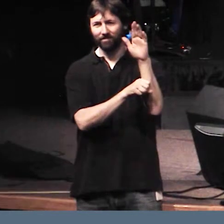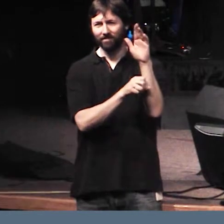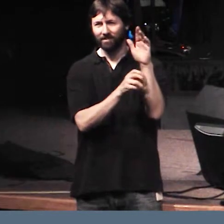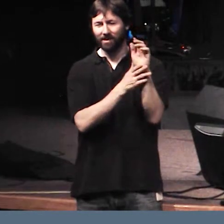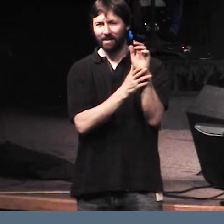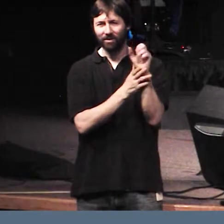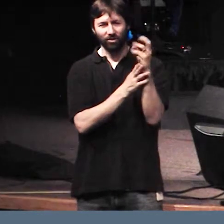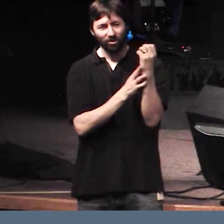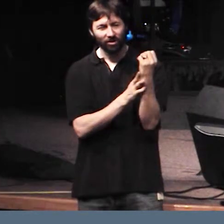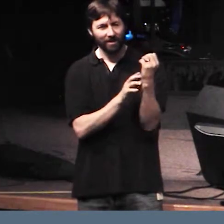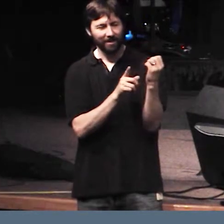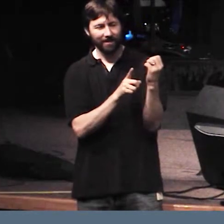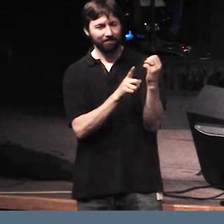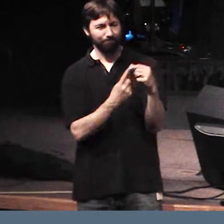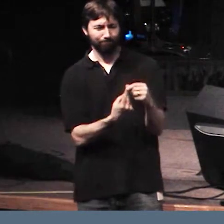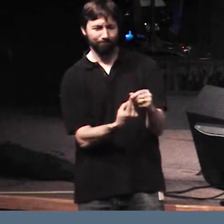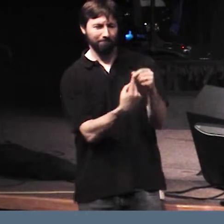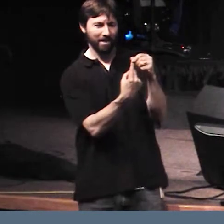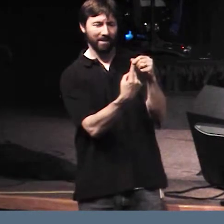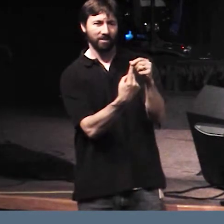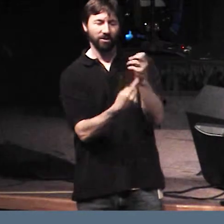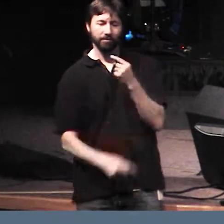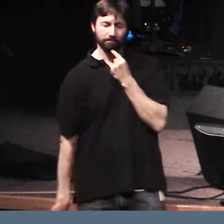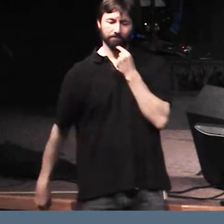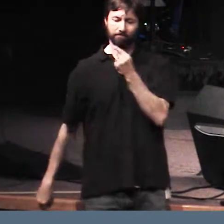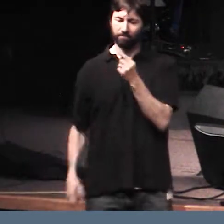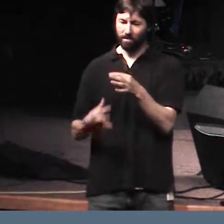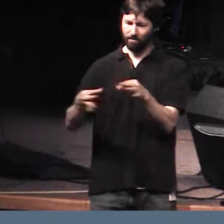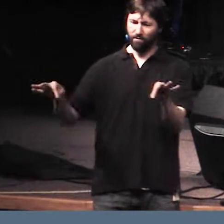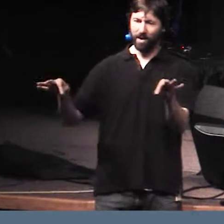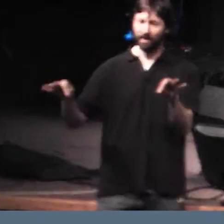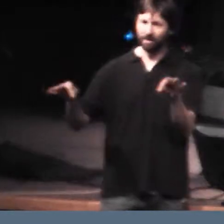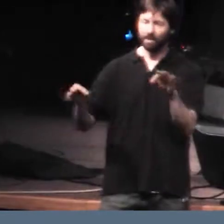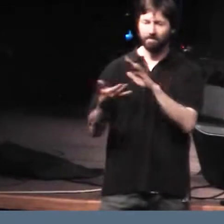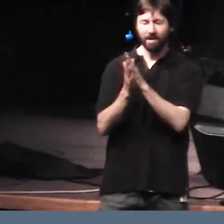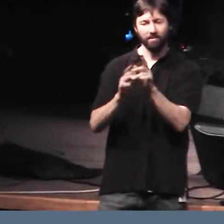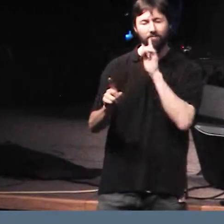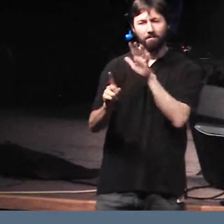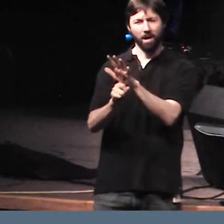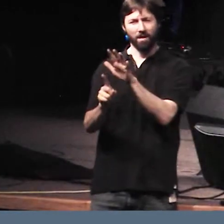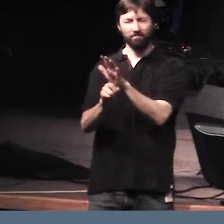Ruth actually she utters at this point a phrase that becomes Well it becomes very popular in my day